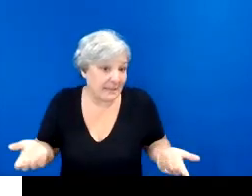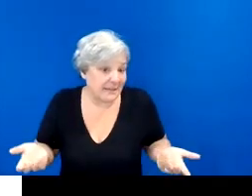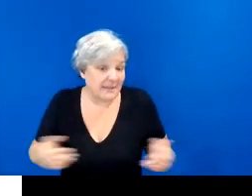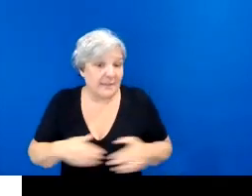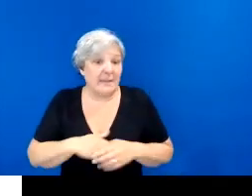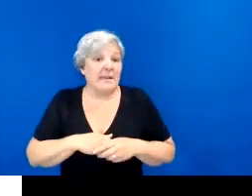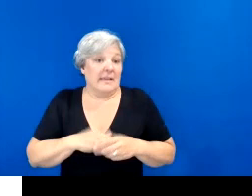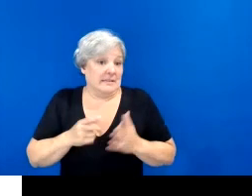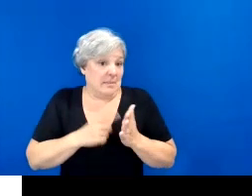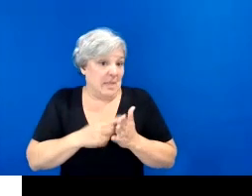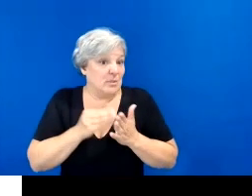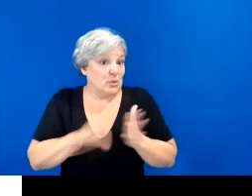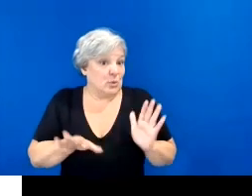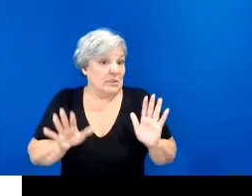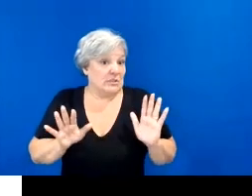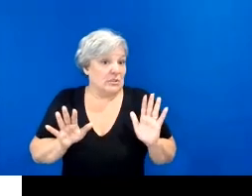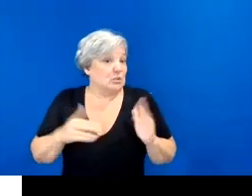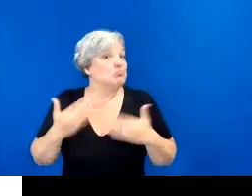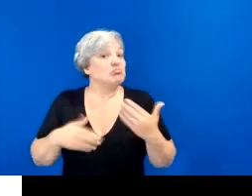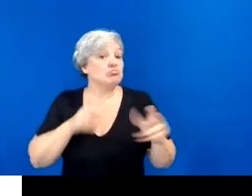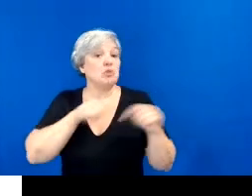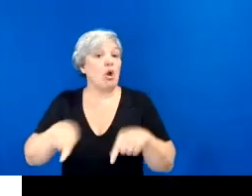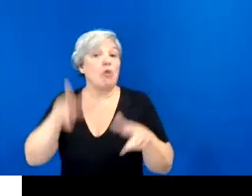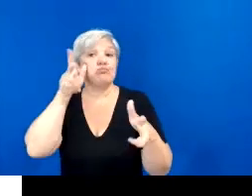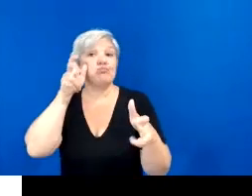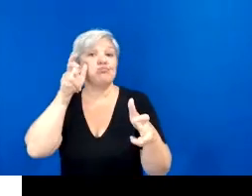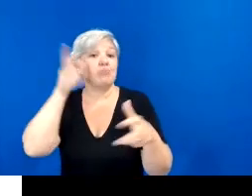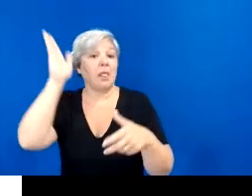may be able to do without and maybe not get an A in that course,